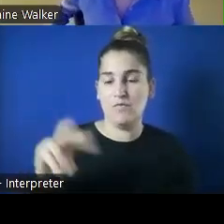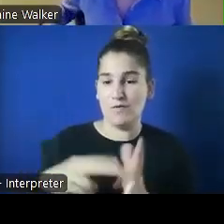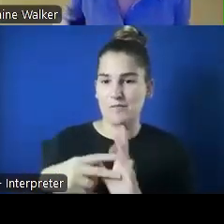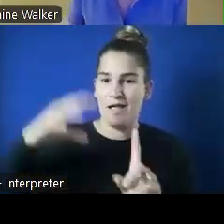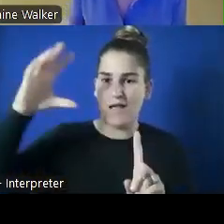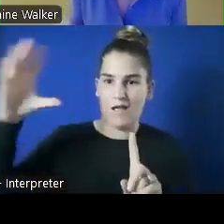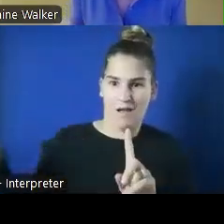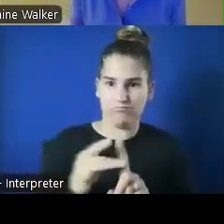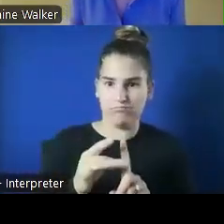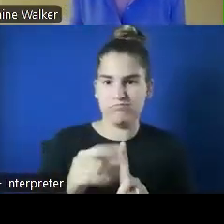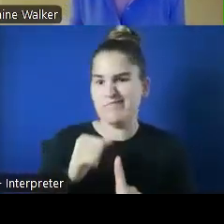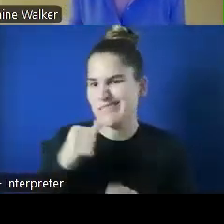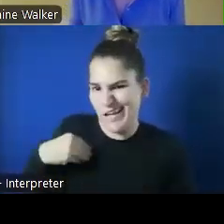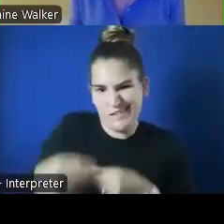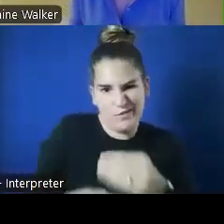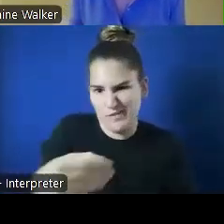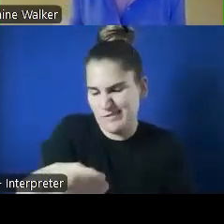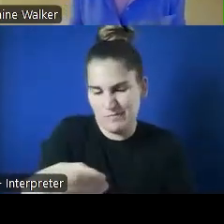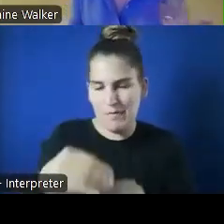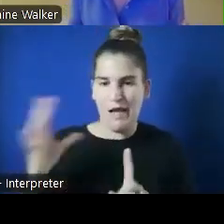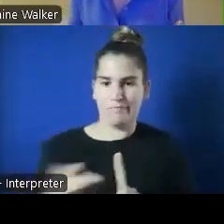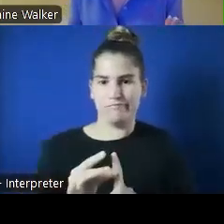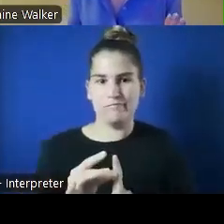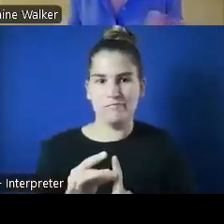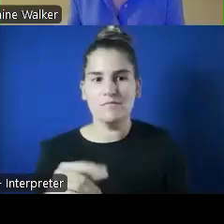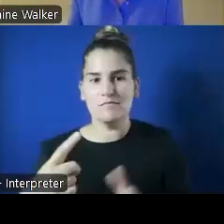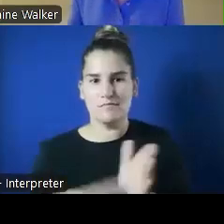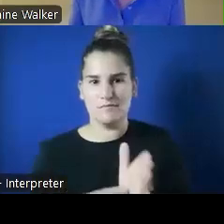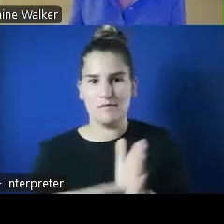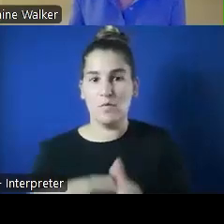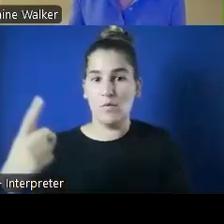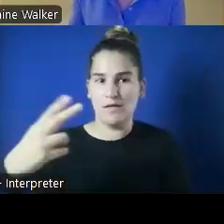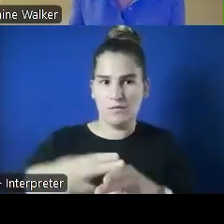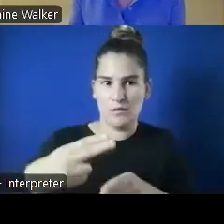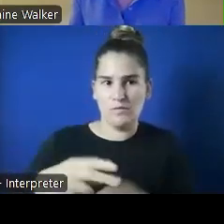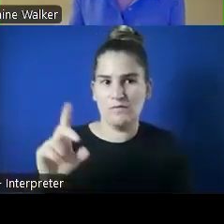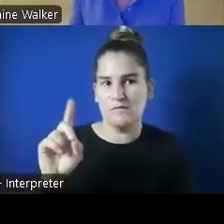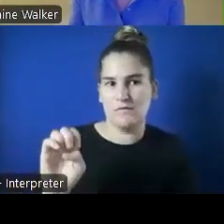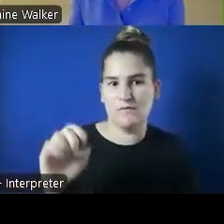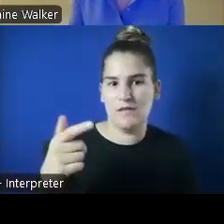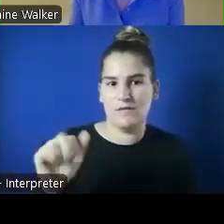one of them previously referred to as the jarge syndrome is 22 q11 deletion syndrome